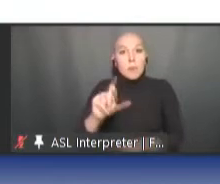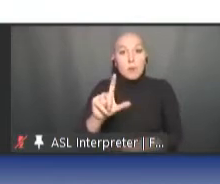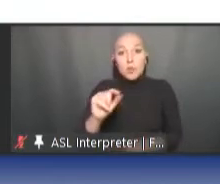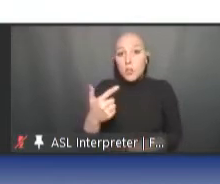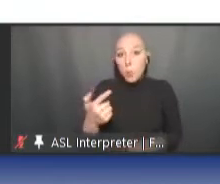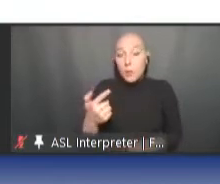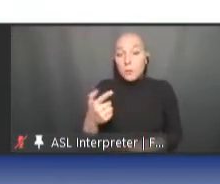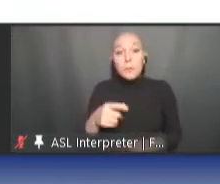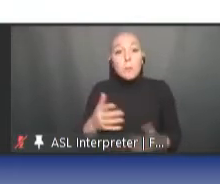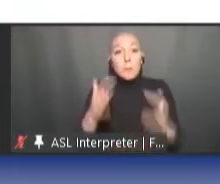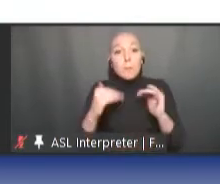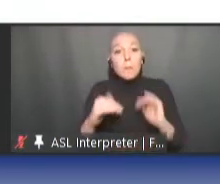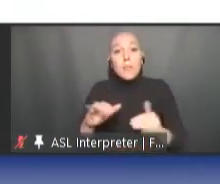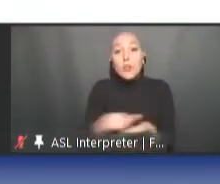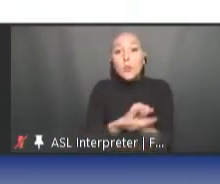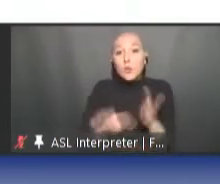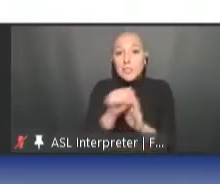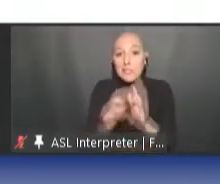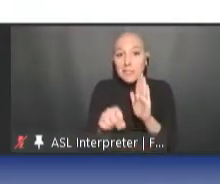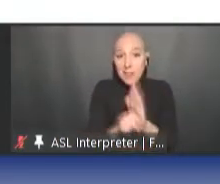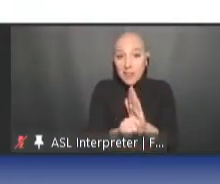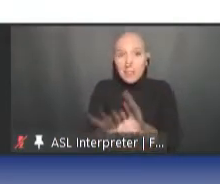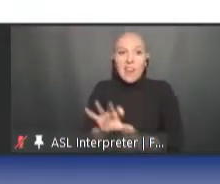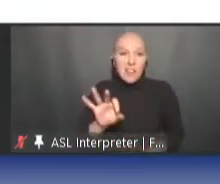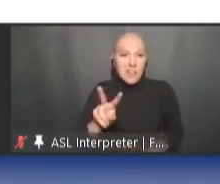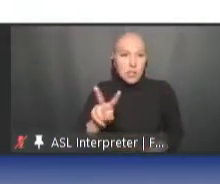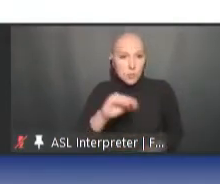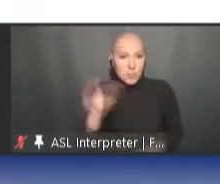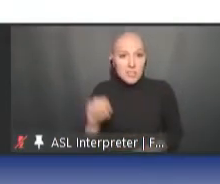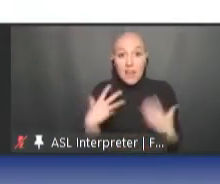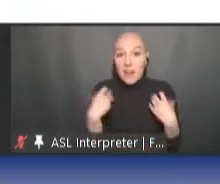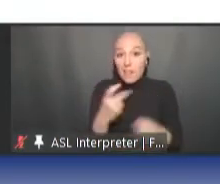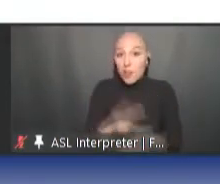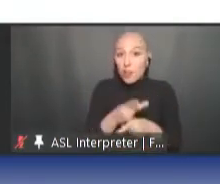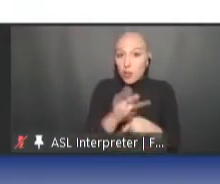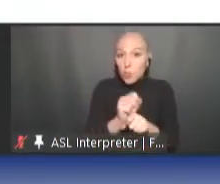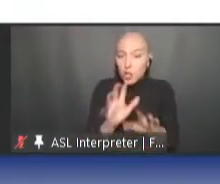had at least one shot by the state's deadline. More than 96 percent of Tyson Foods' active